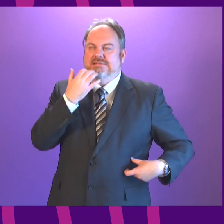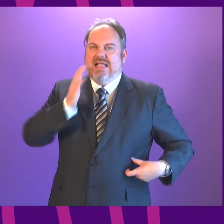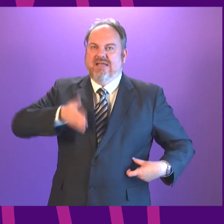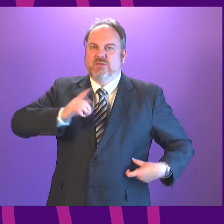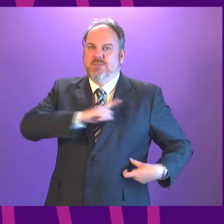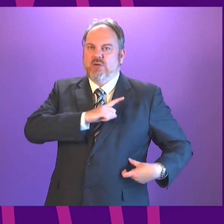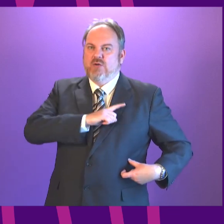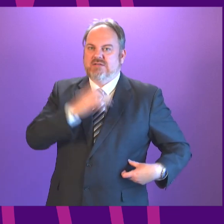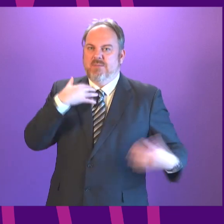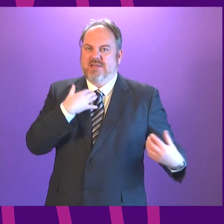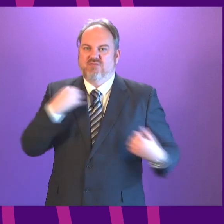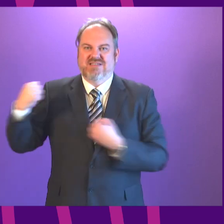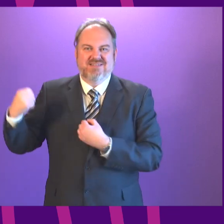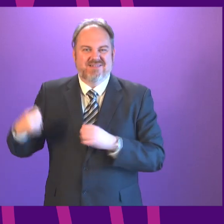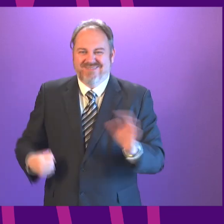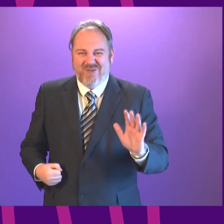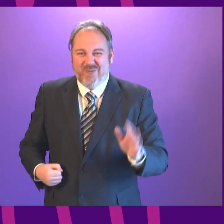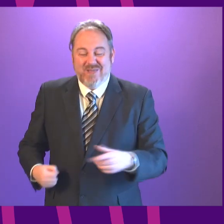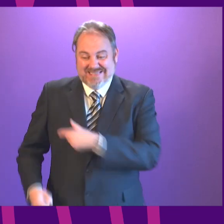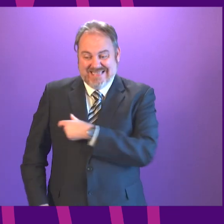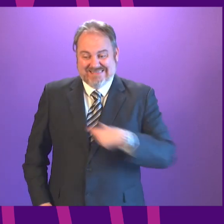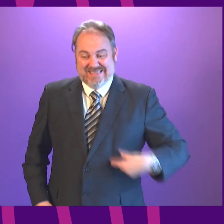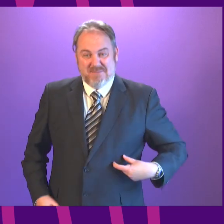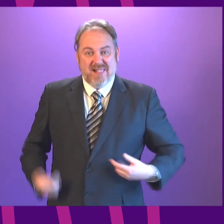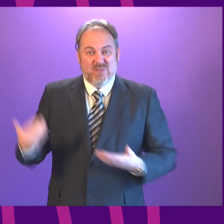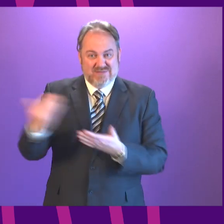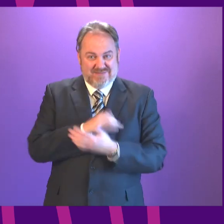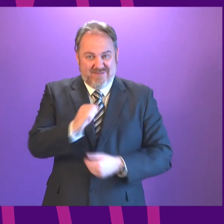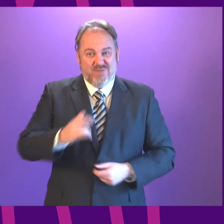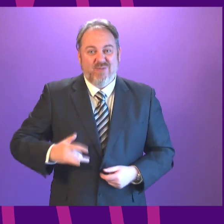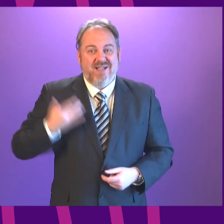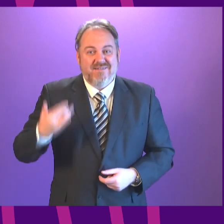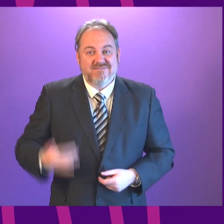it could save our lives. People should see the travel restrictions in the same way. They